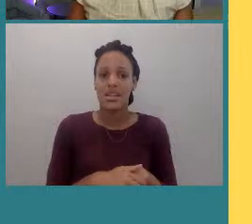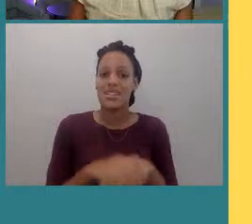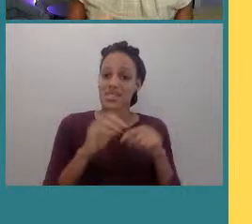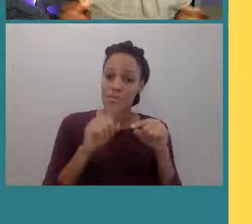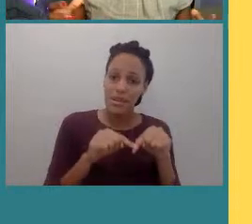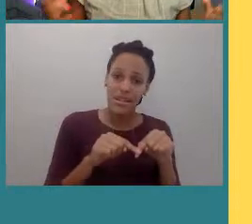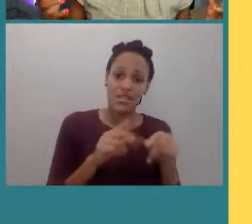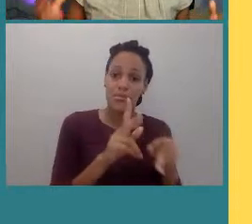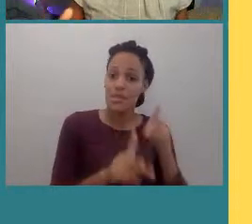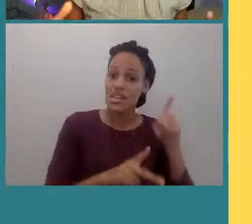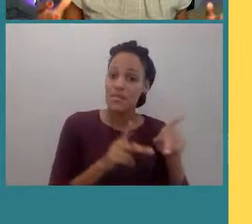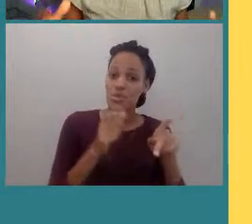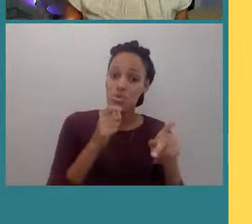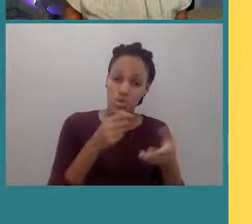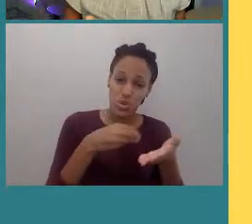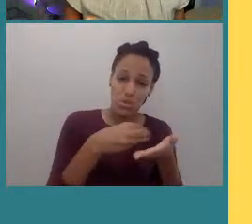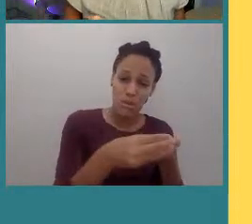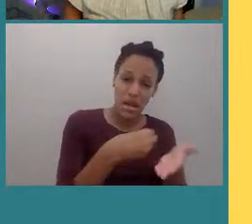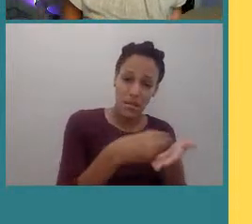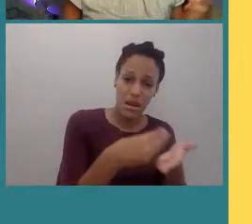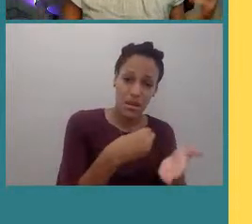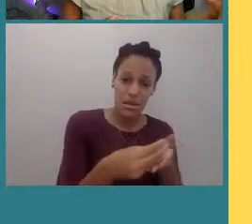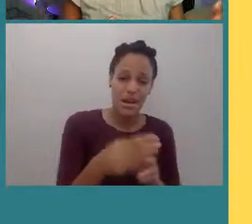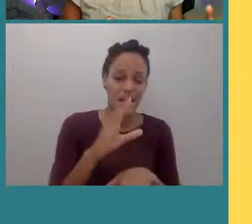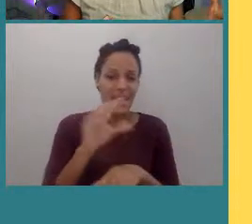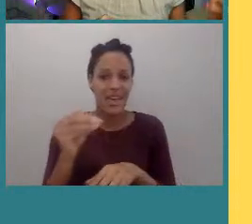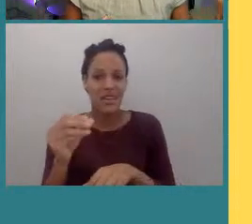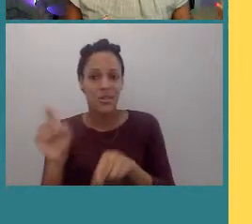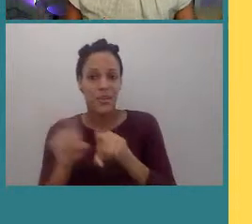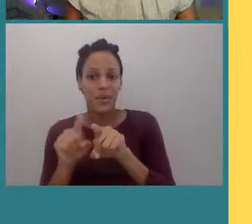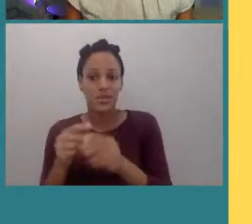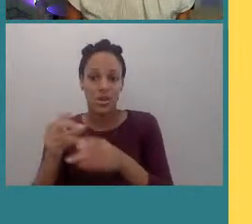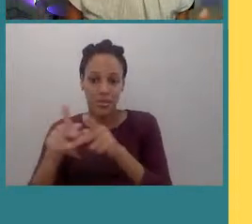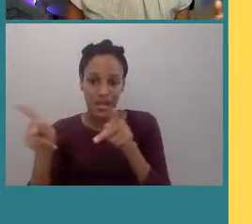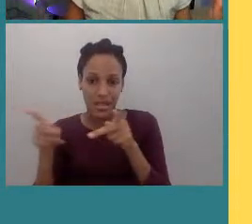me being on that panel, but I have been writing comics. Here's a couple of my scripts. Would love to write for you.